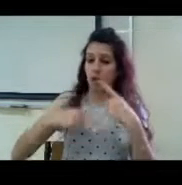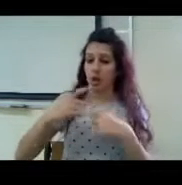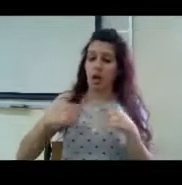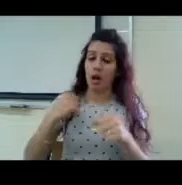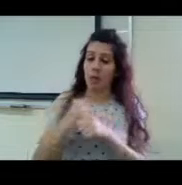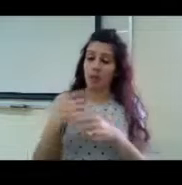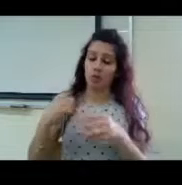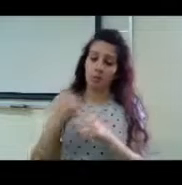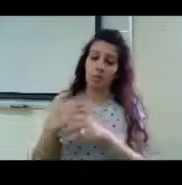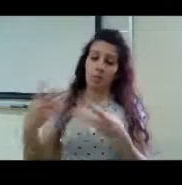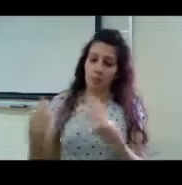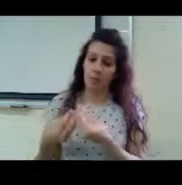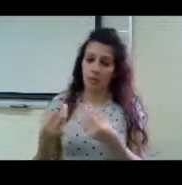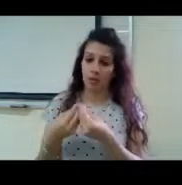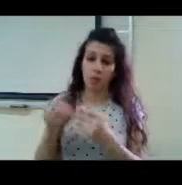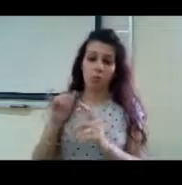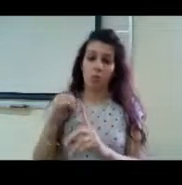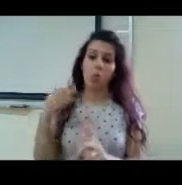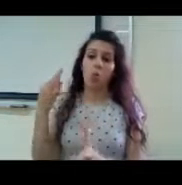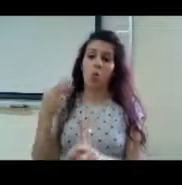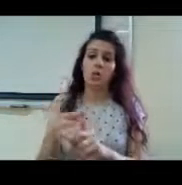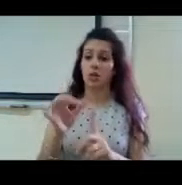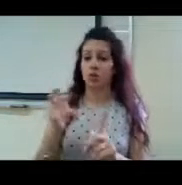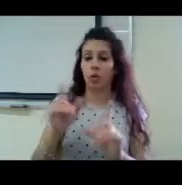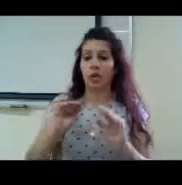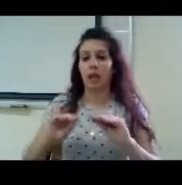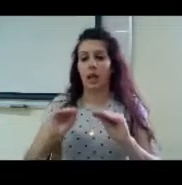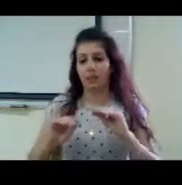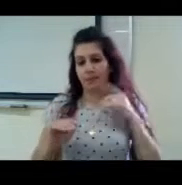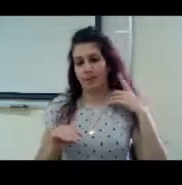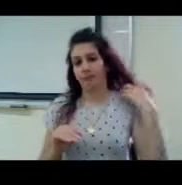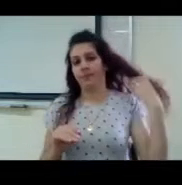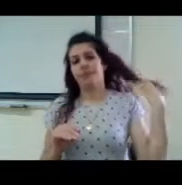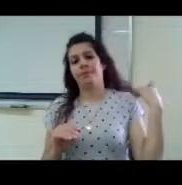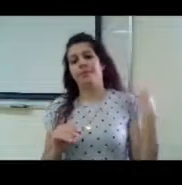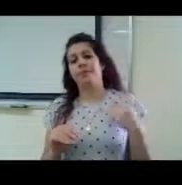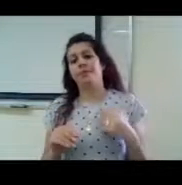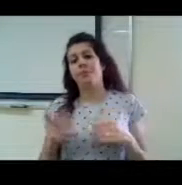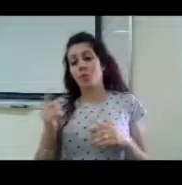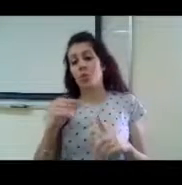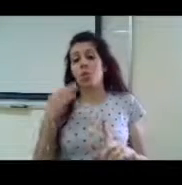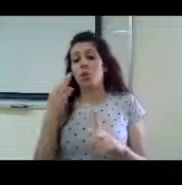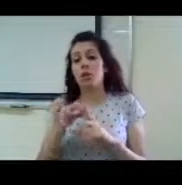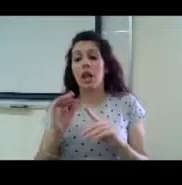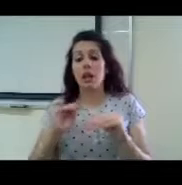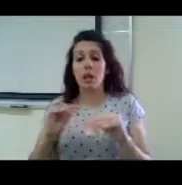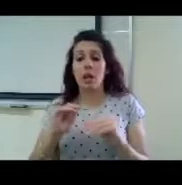Jordanians and refugees it's worth highlighting that the national education